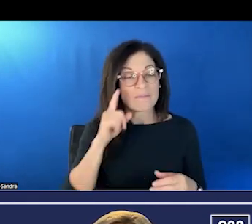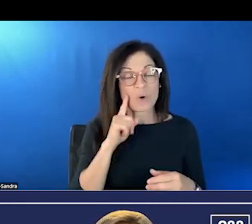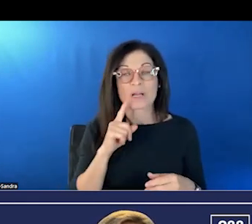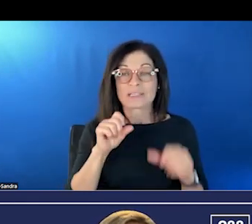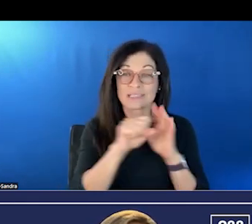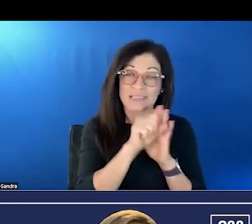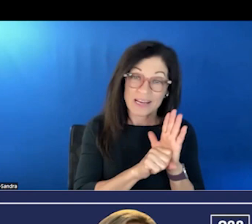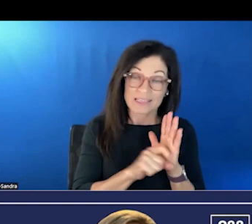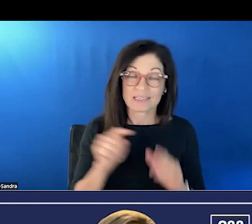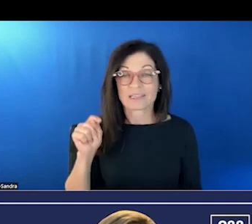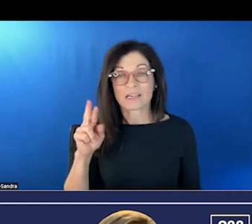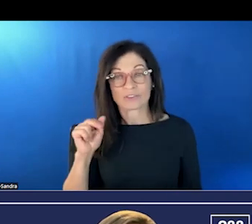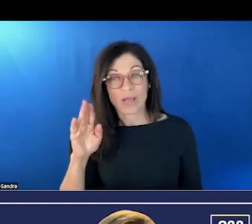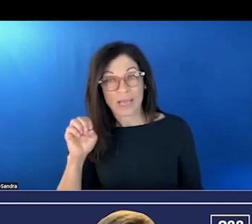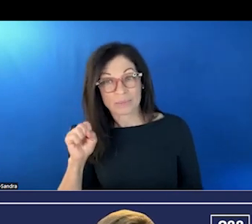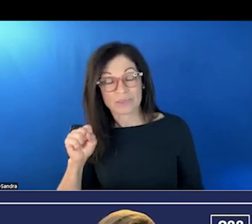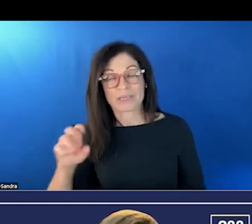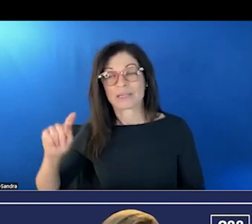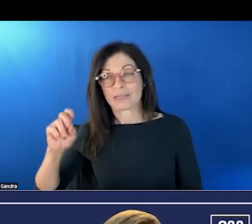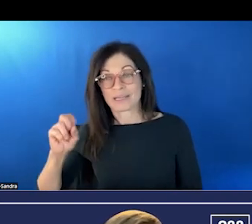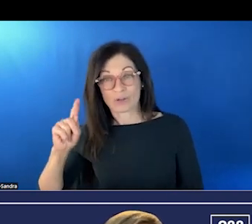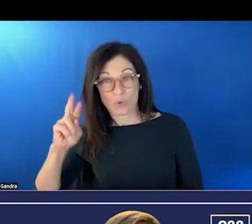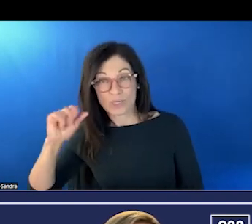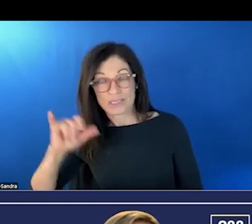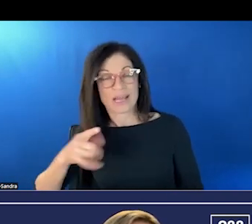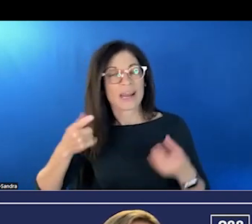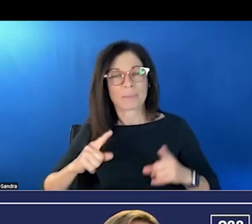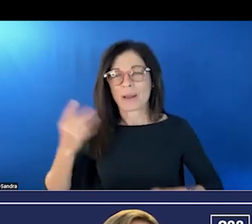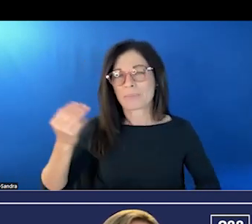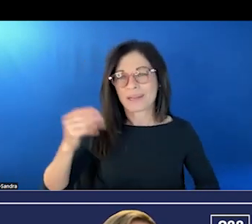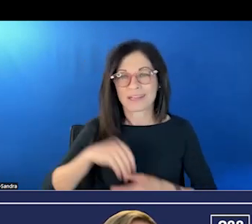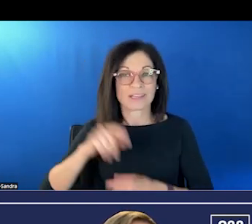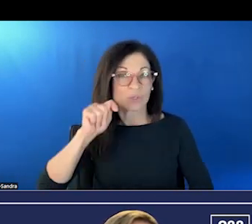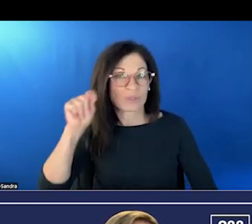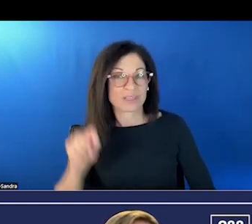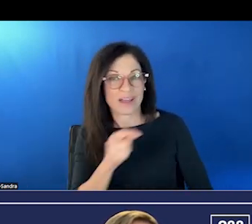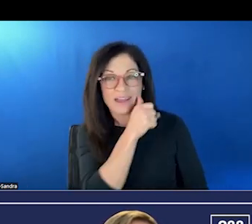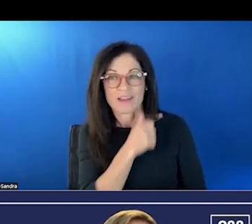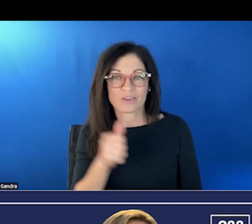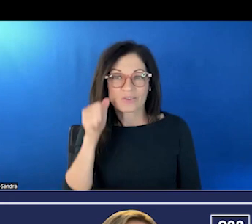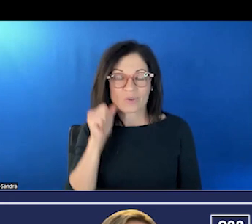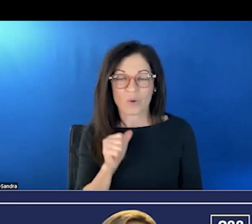ON MONDAY AND TUESDAY IN TUCSON, ARIZONA, TO DO SOME COALITION